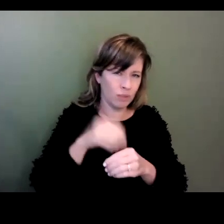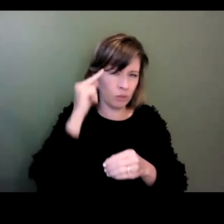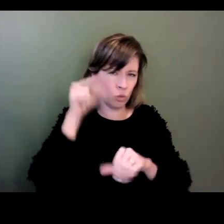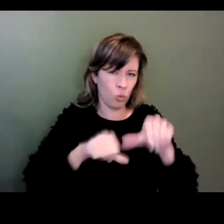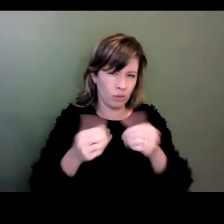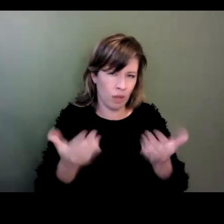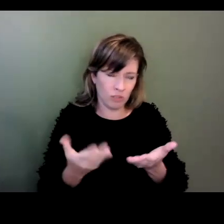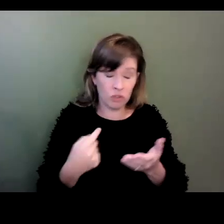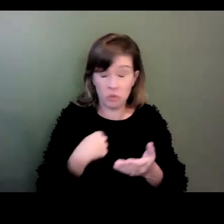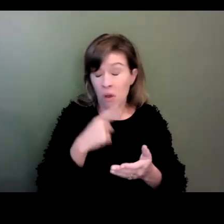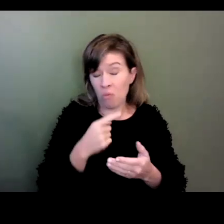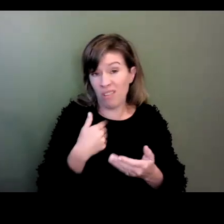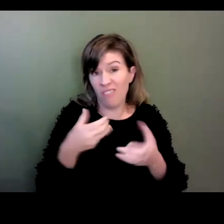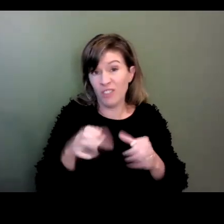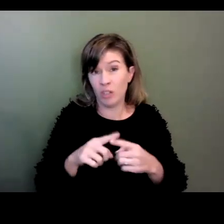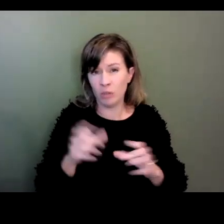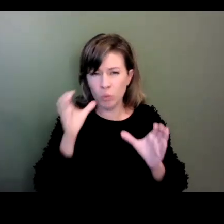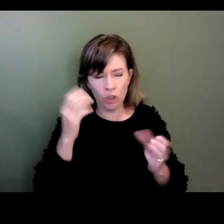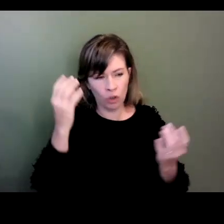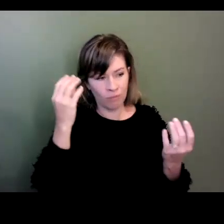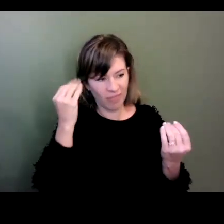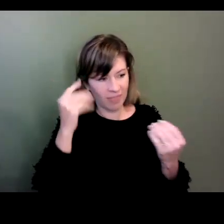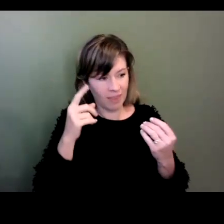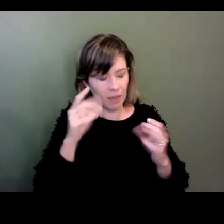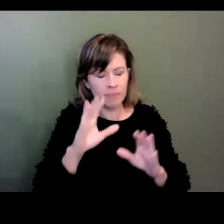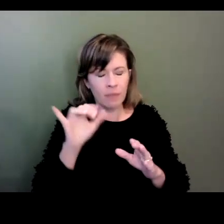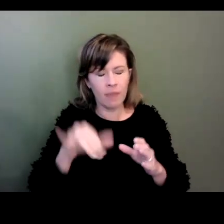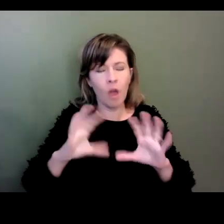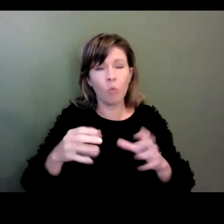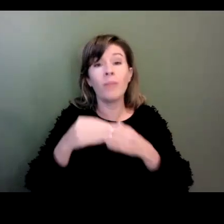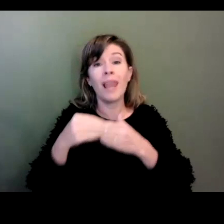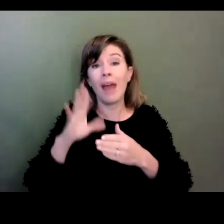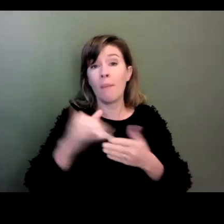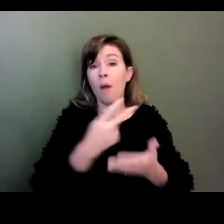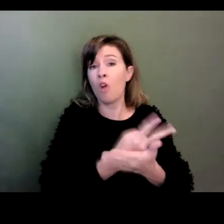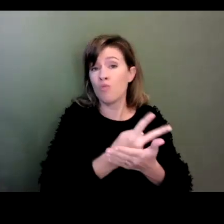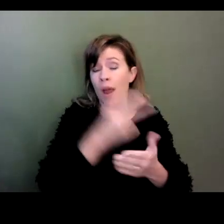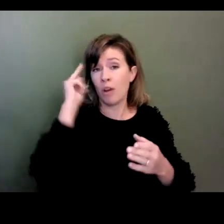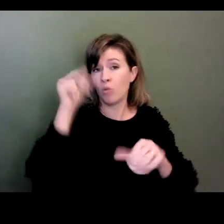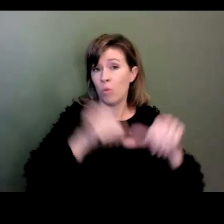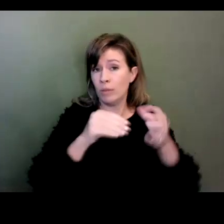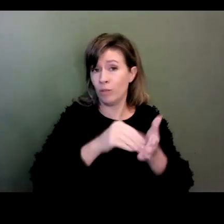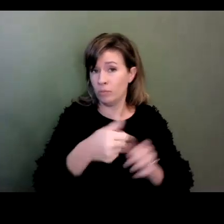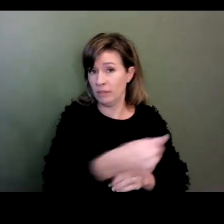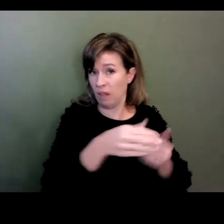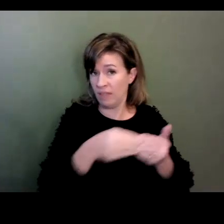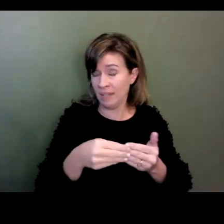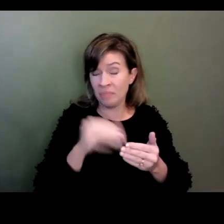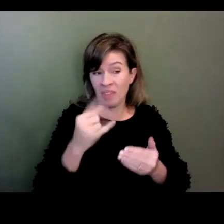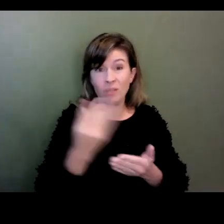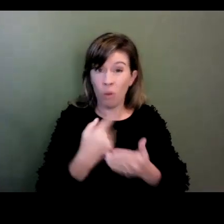led by graduate neuroscience students . So that's one thing I really like of how the structure is really led by the graduate